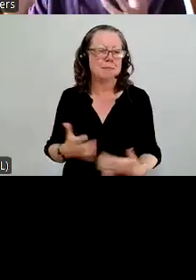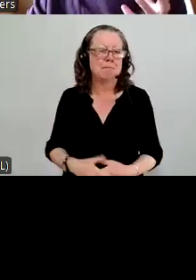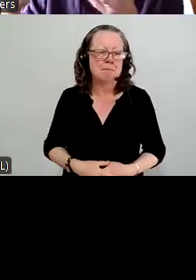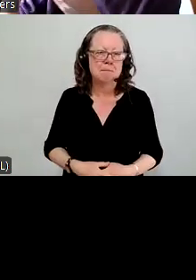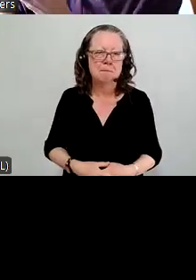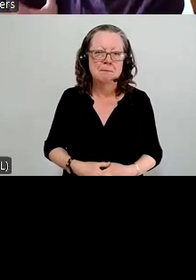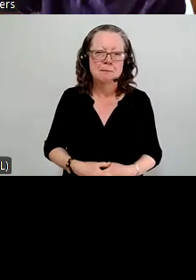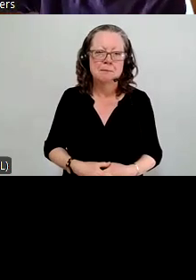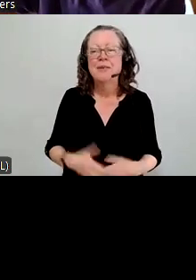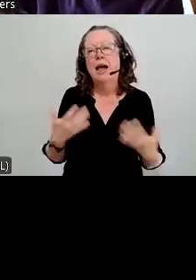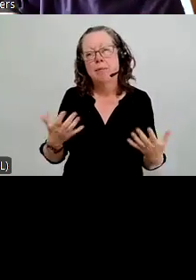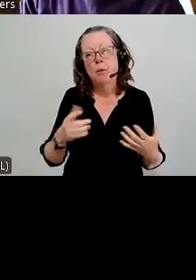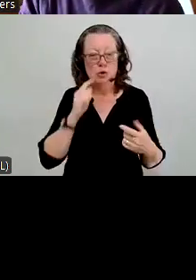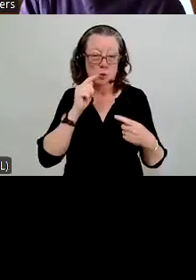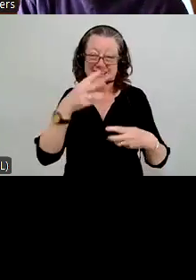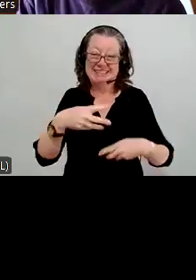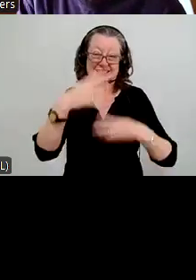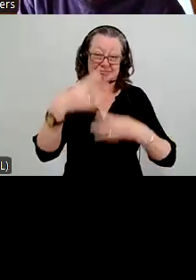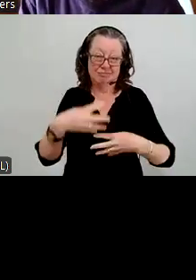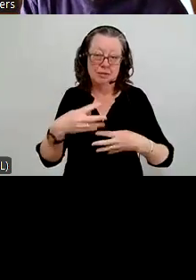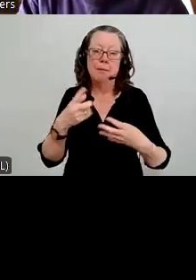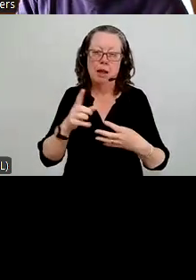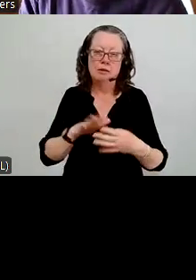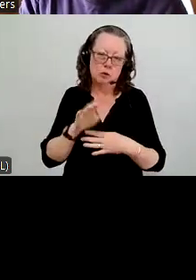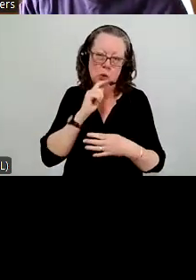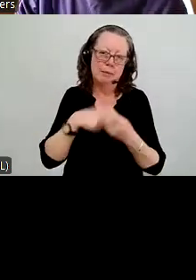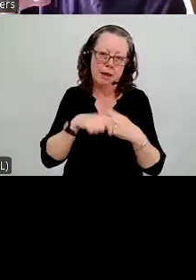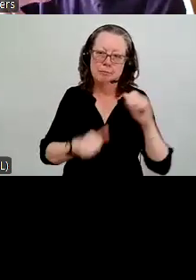At the moment, you will see this, multiple things firing.